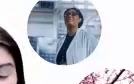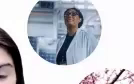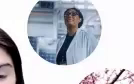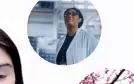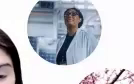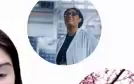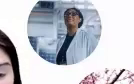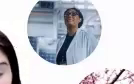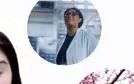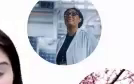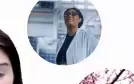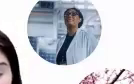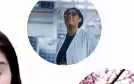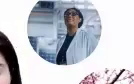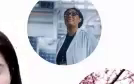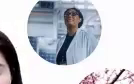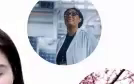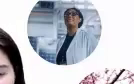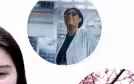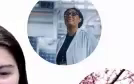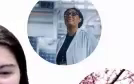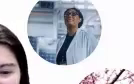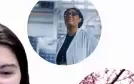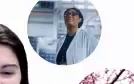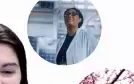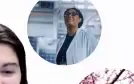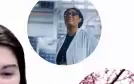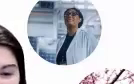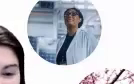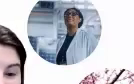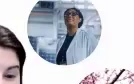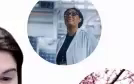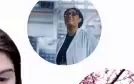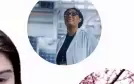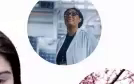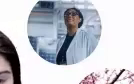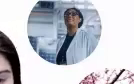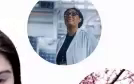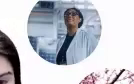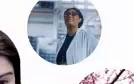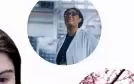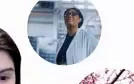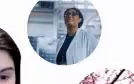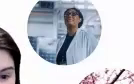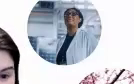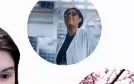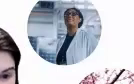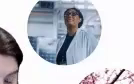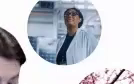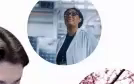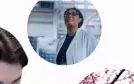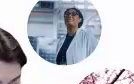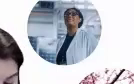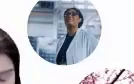recording of today's session will be made available on the workshops event page. Which you can find